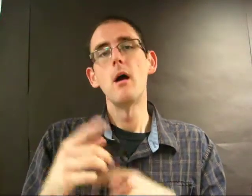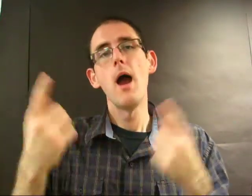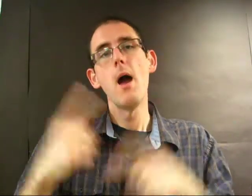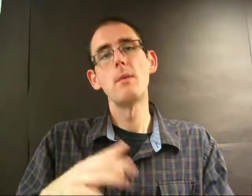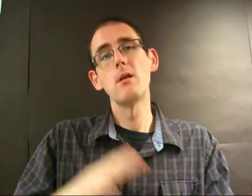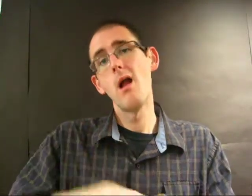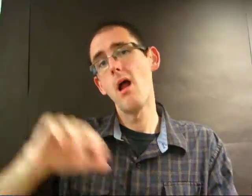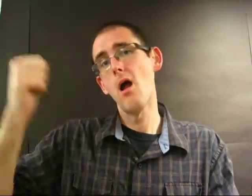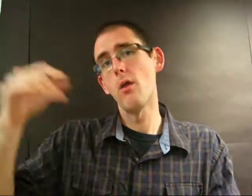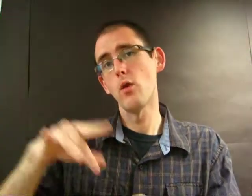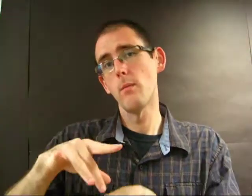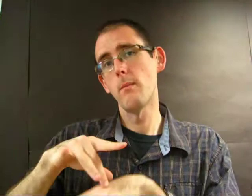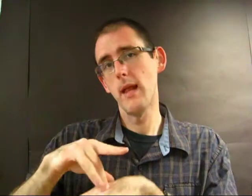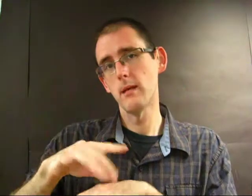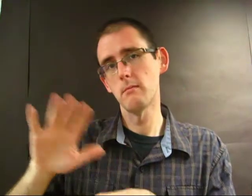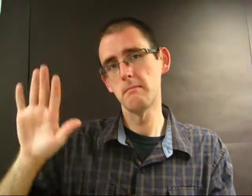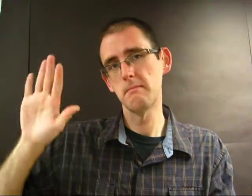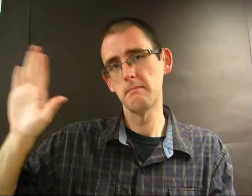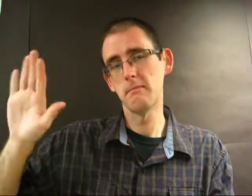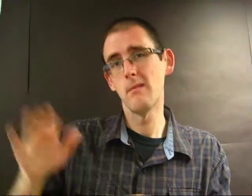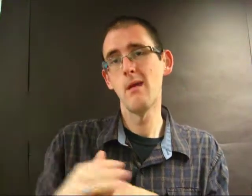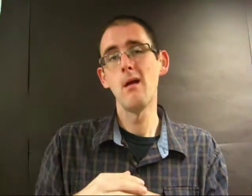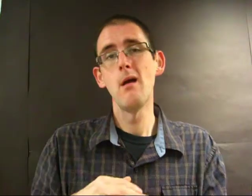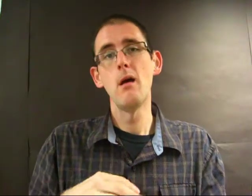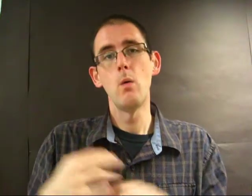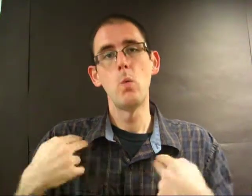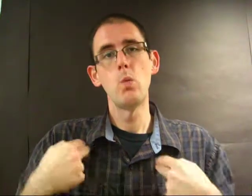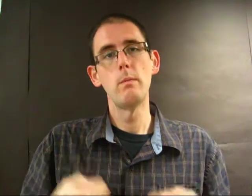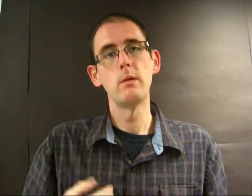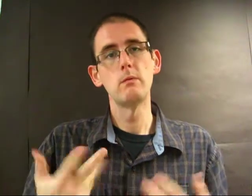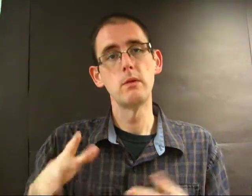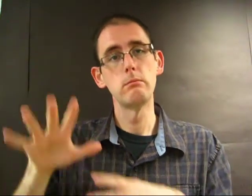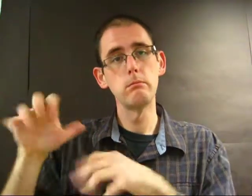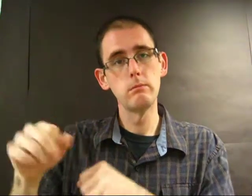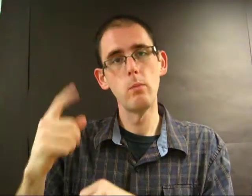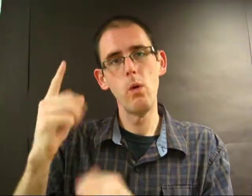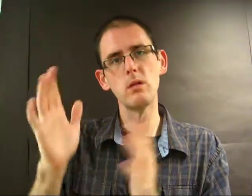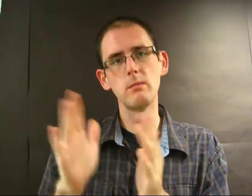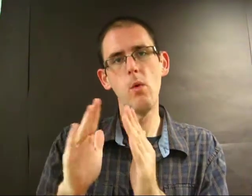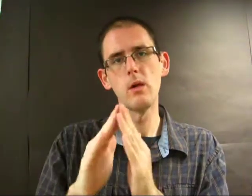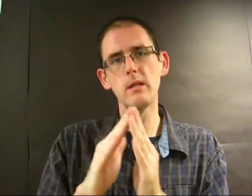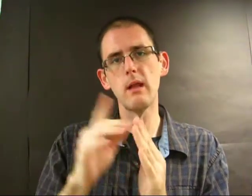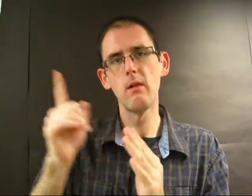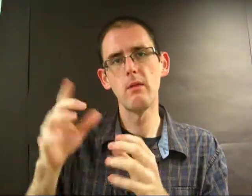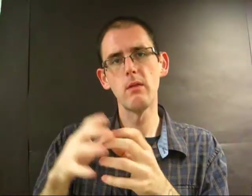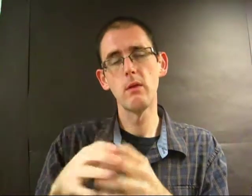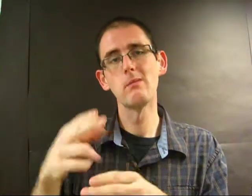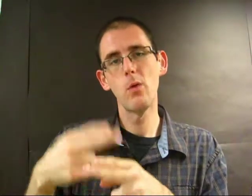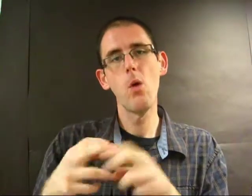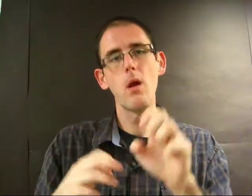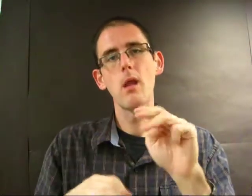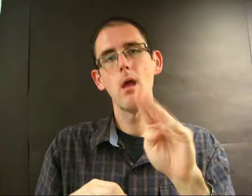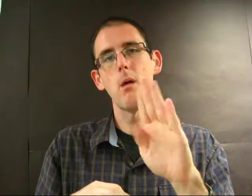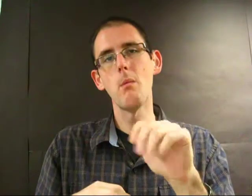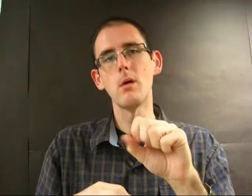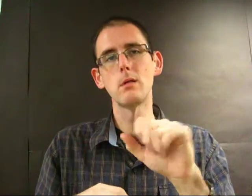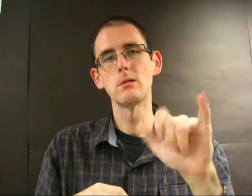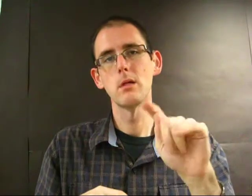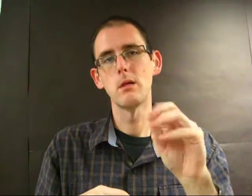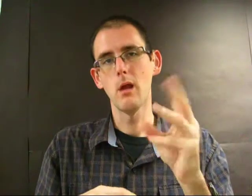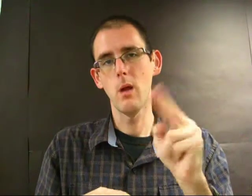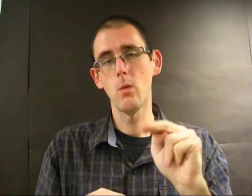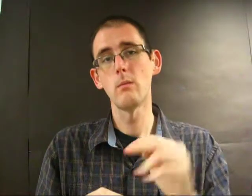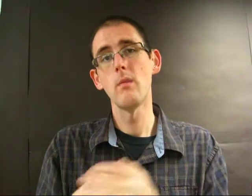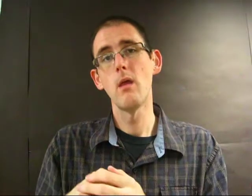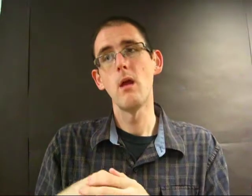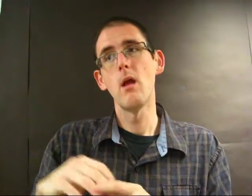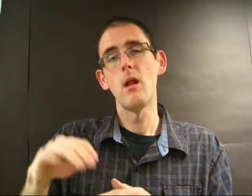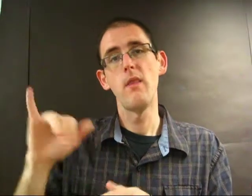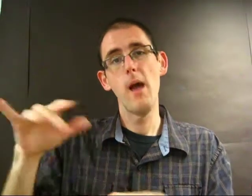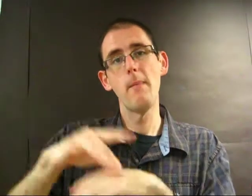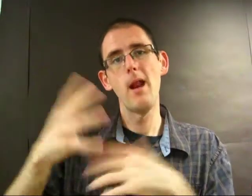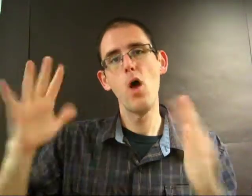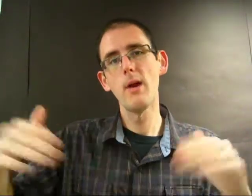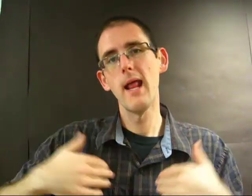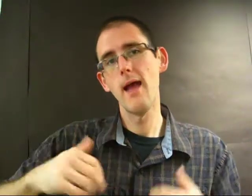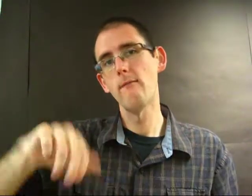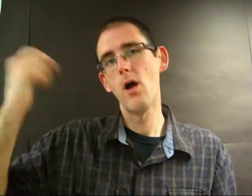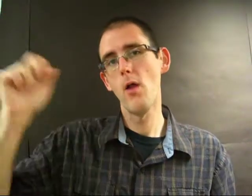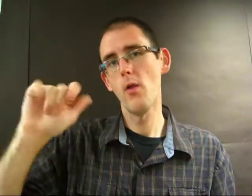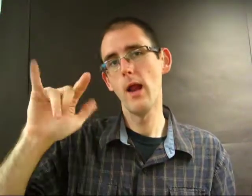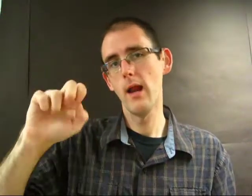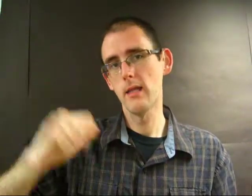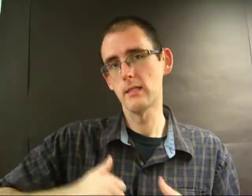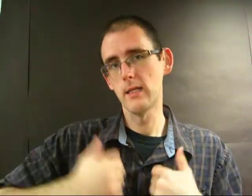It happens on an alien planet, where humans live in Embassytown. The planet is occupied by an intelligent race,